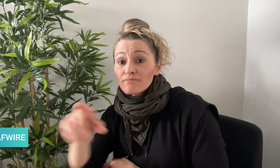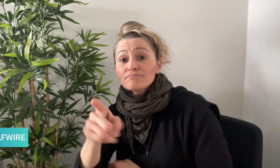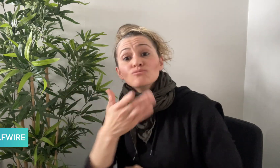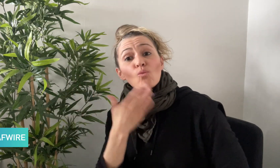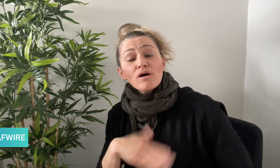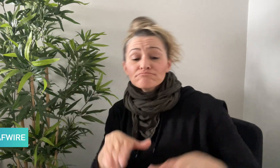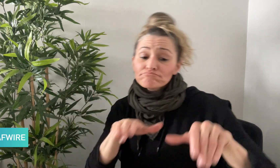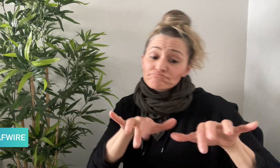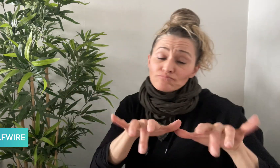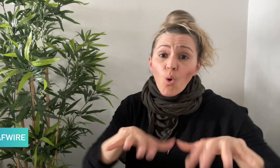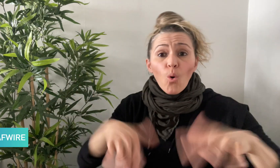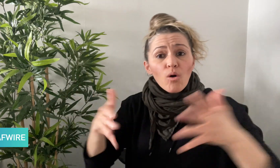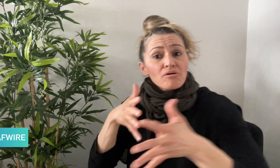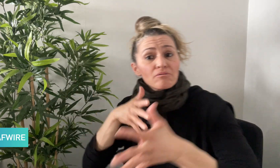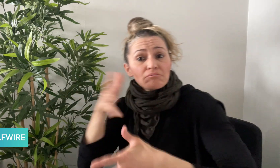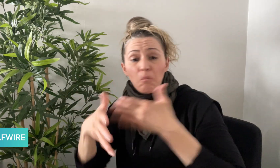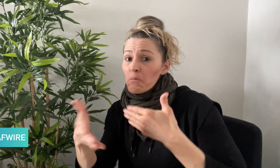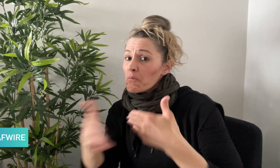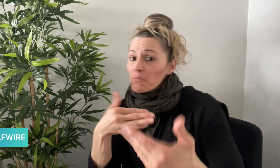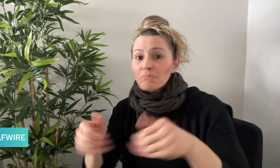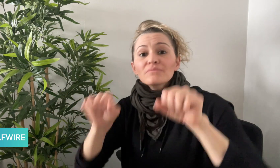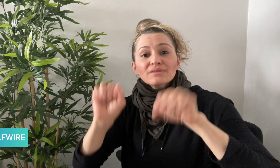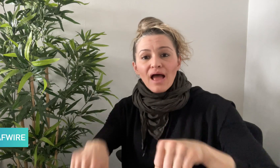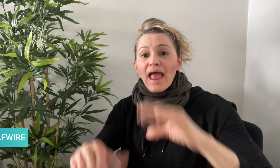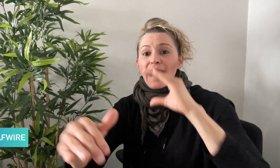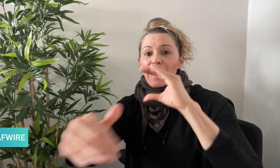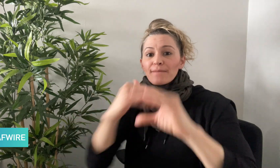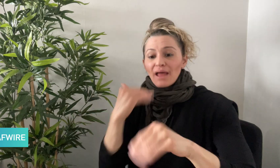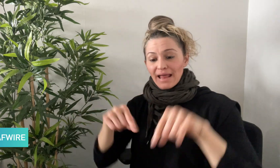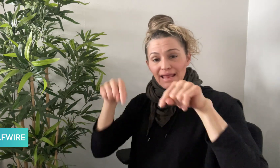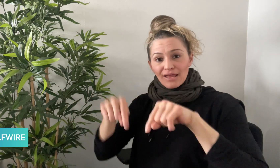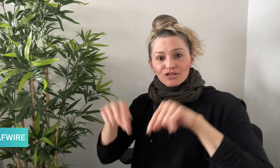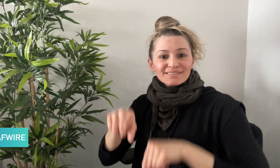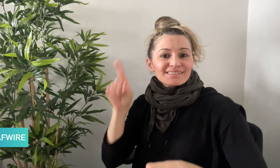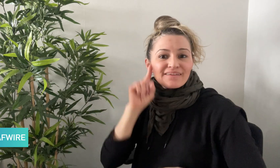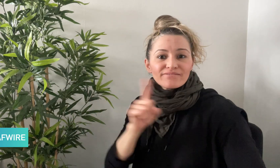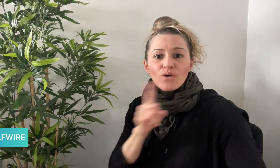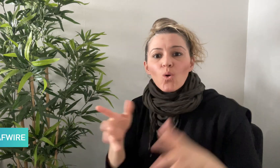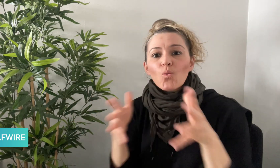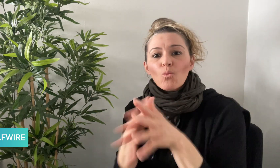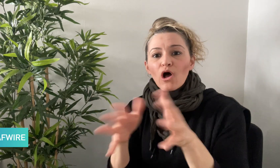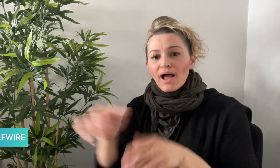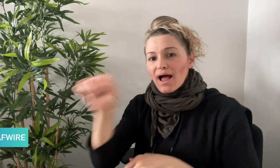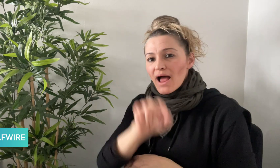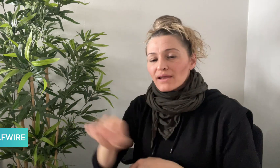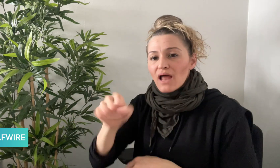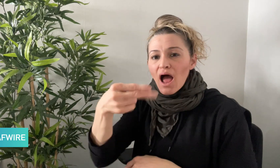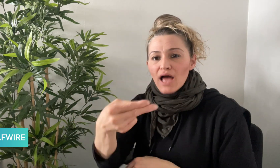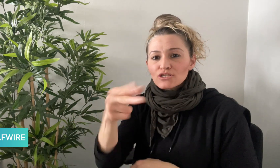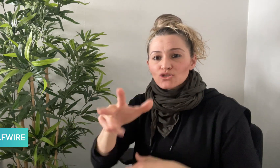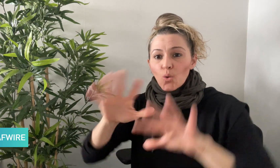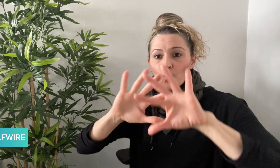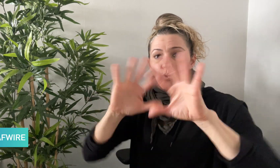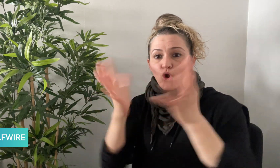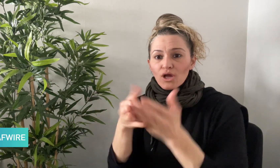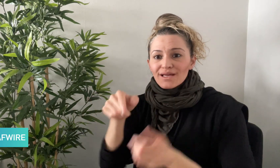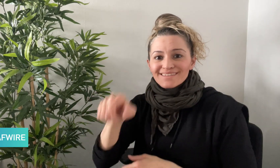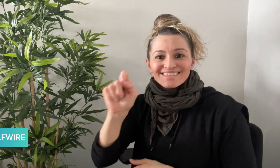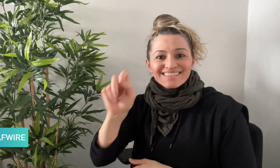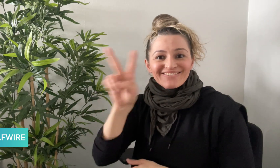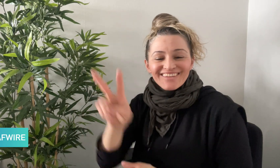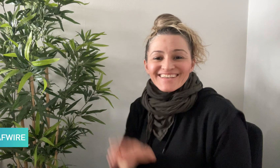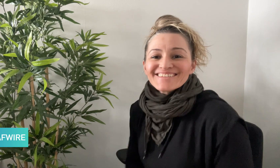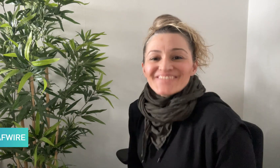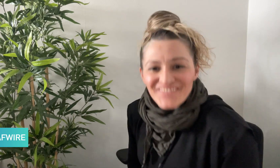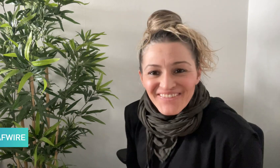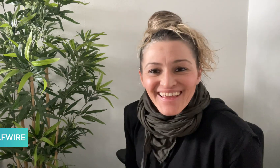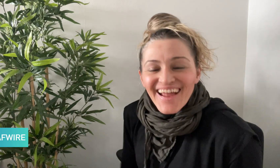in landscape format to deafwire@h3world.tv.